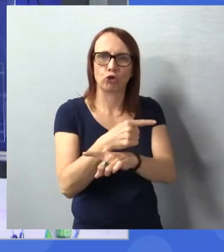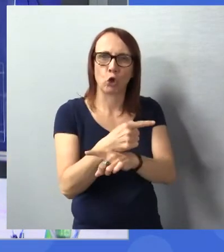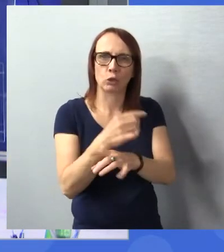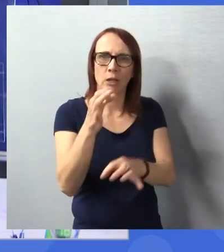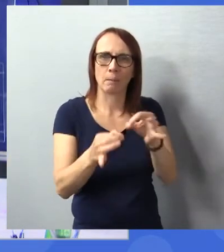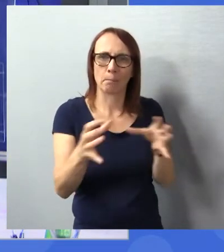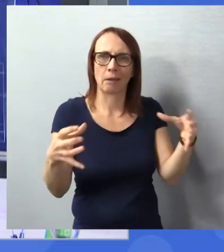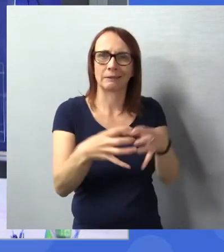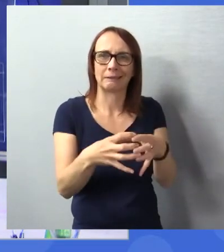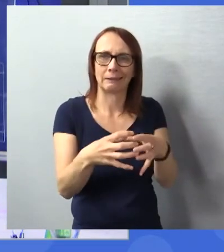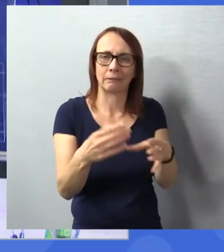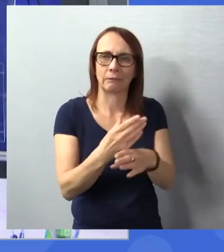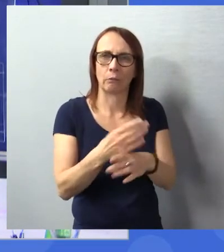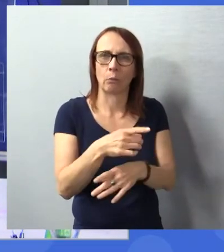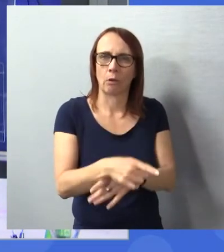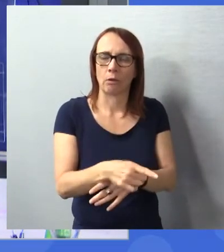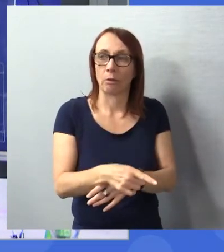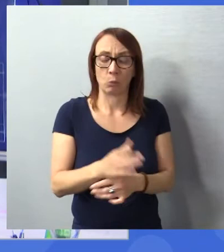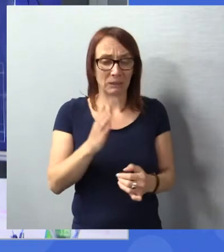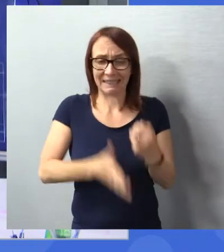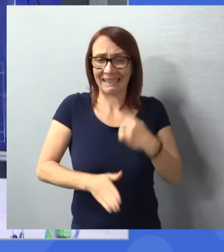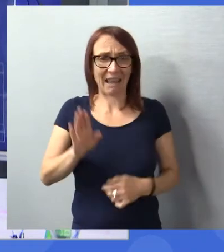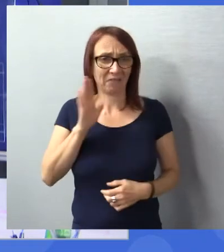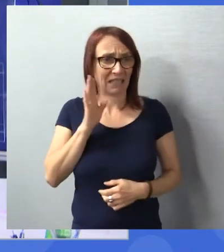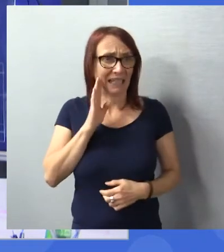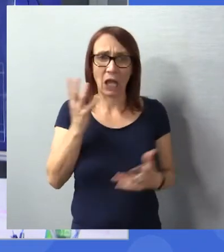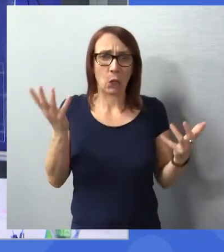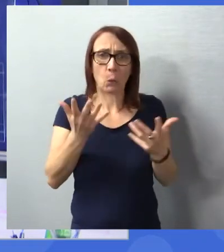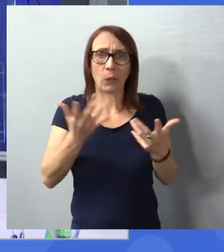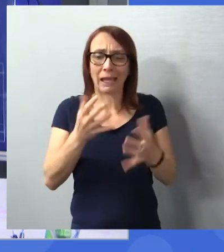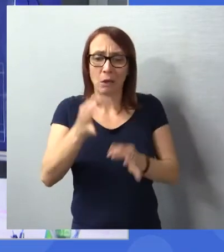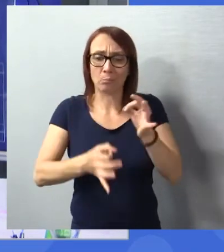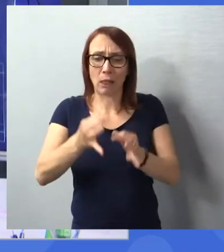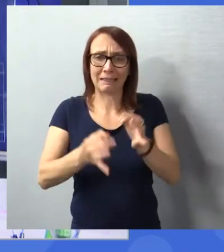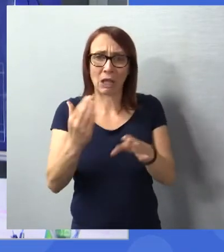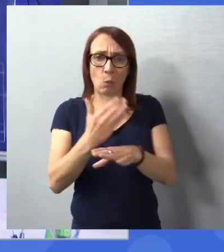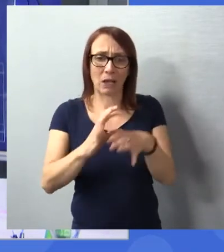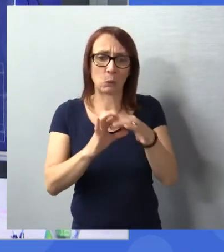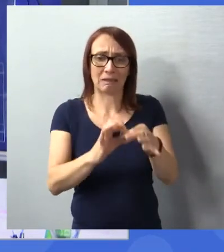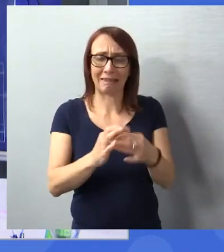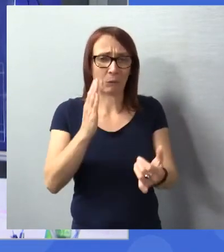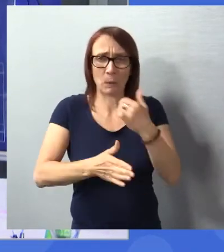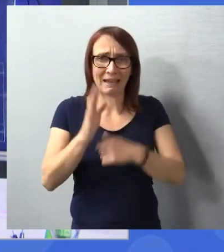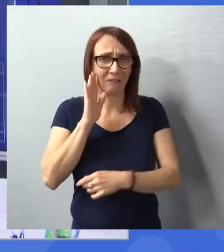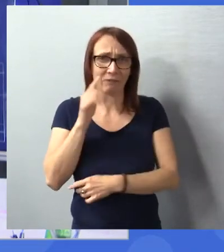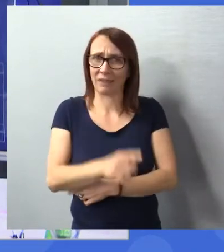lot is where there are areas where politicians do work together and there is closed party agreement I suppose in terms of the approaches and moving